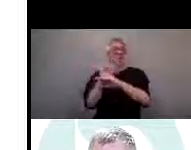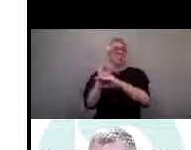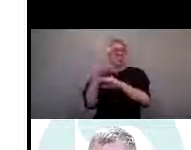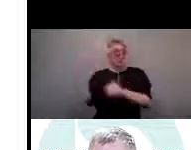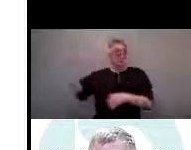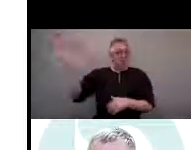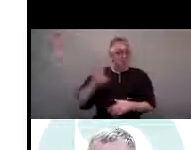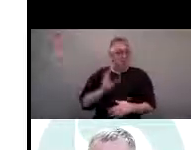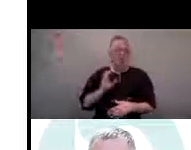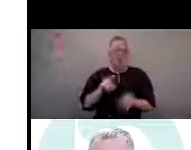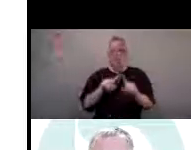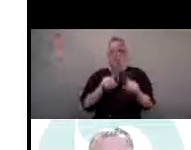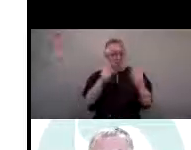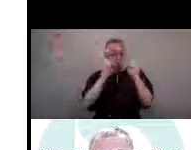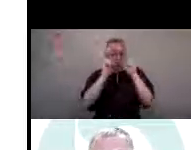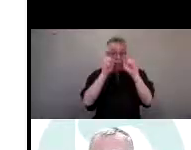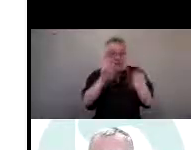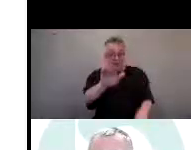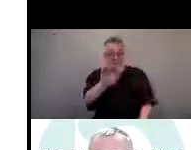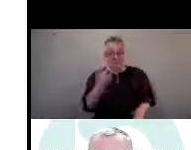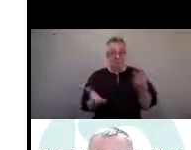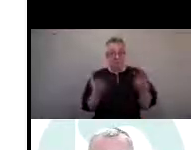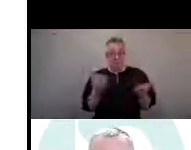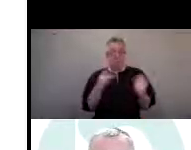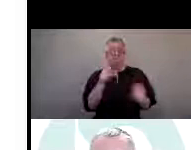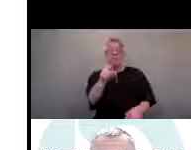and lack of updated information regarding insurance coverage